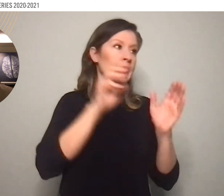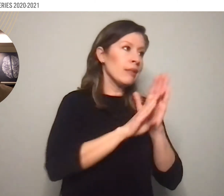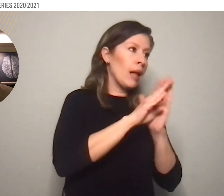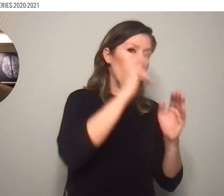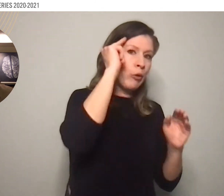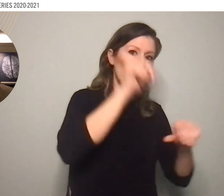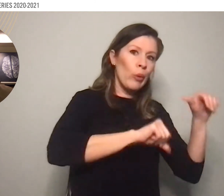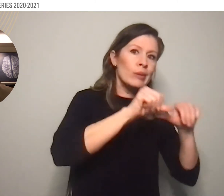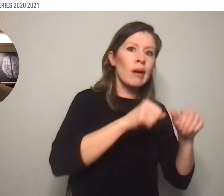Developmental neuroscience,